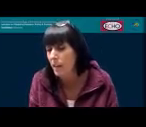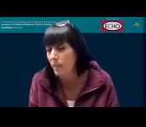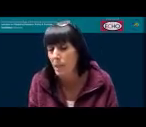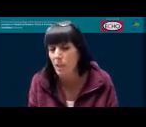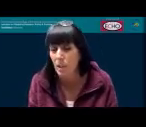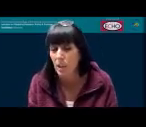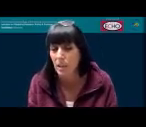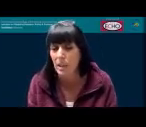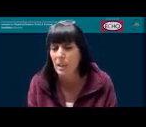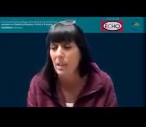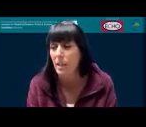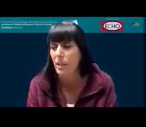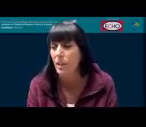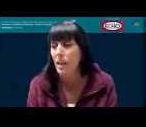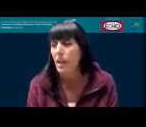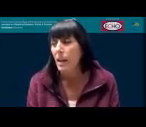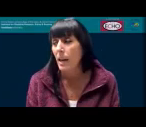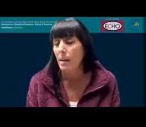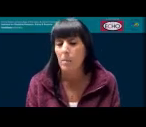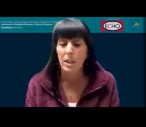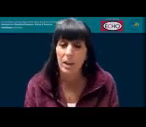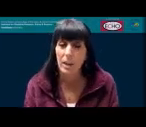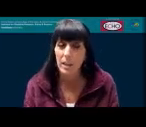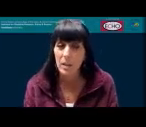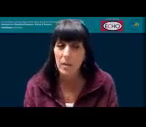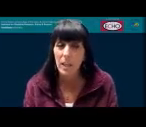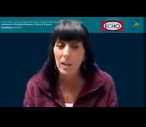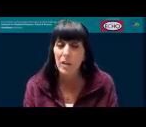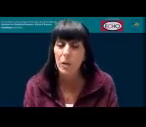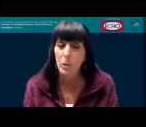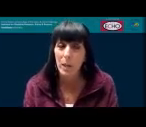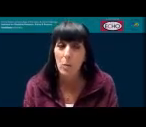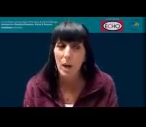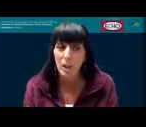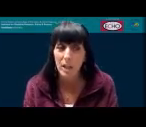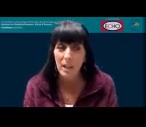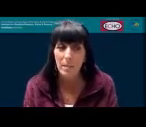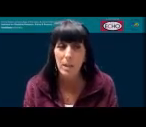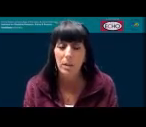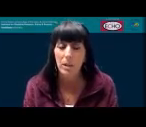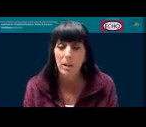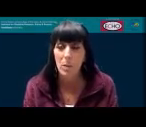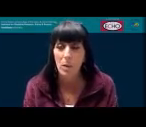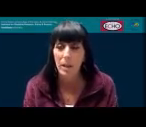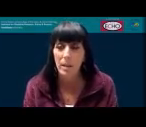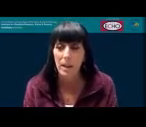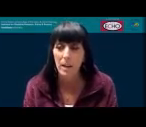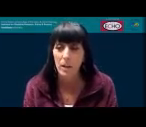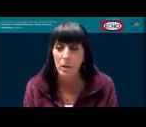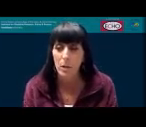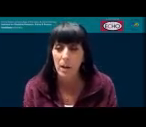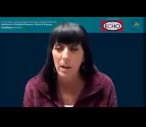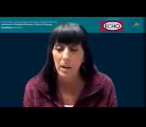information shared in the session by sharing those videos or re watching them to learn more, they are stored on our